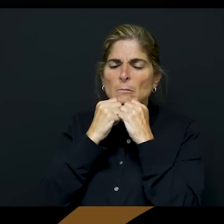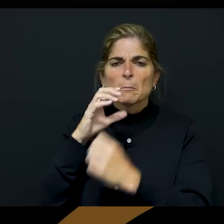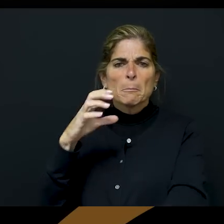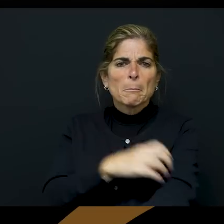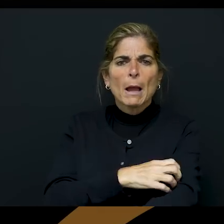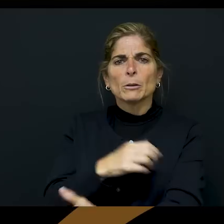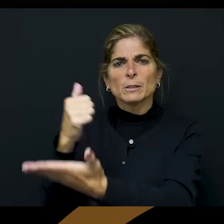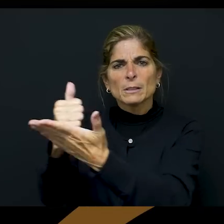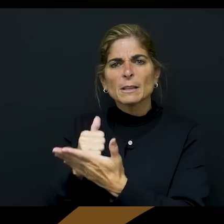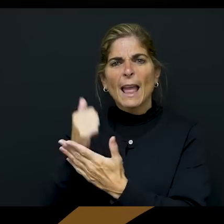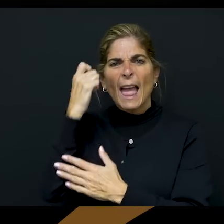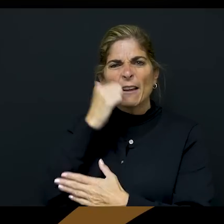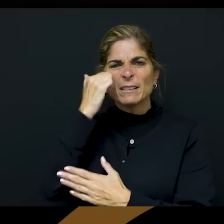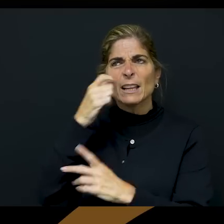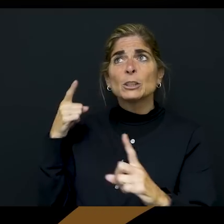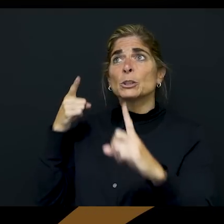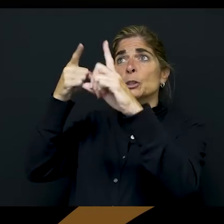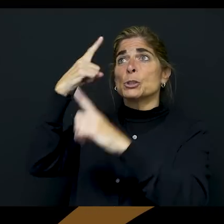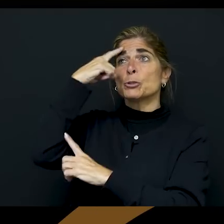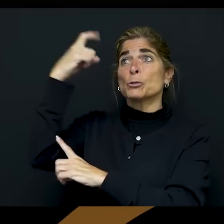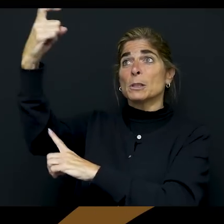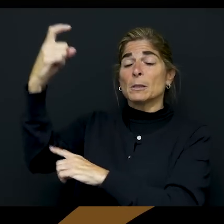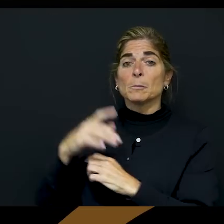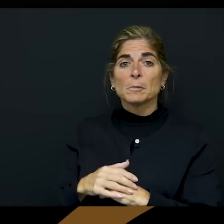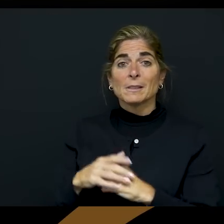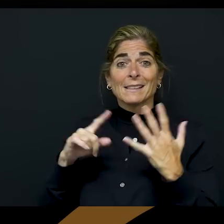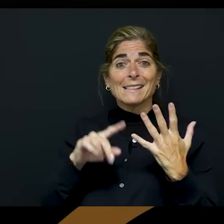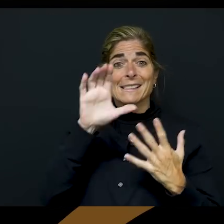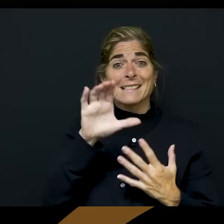to my husband, who empowers and encourages me every day to reach my dreams